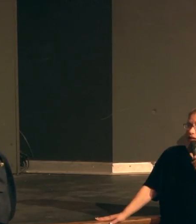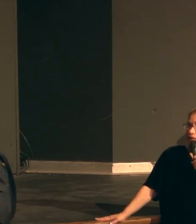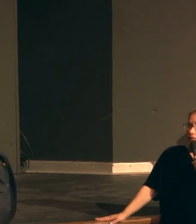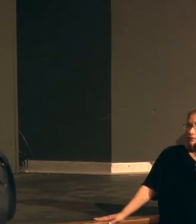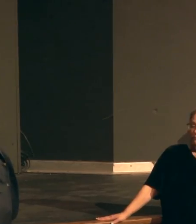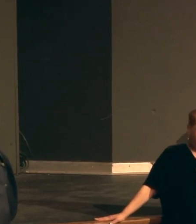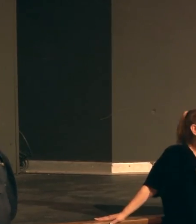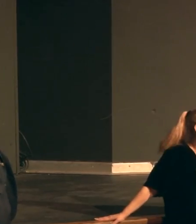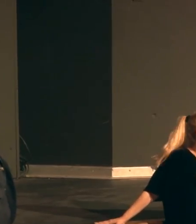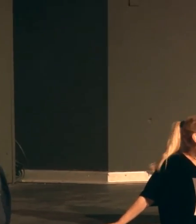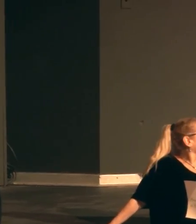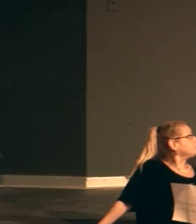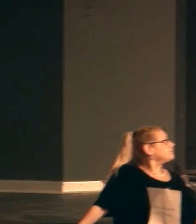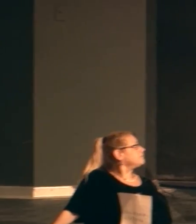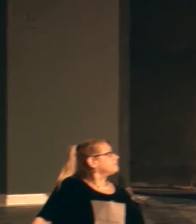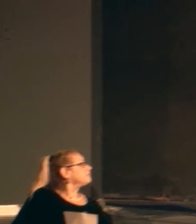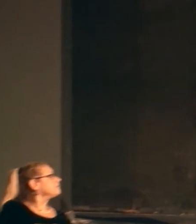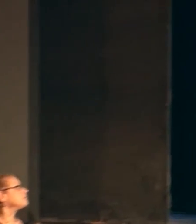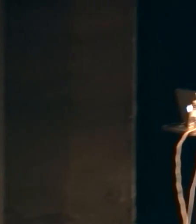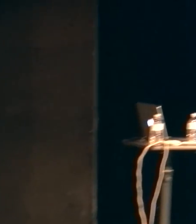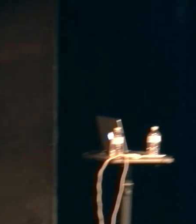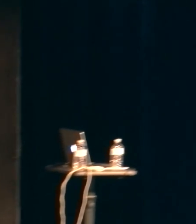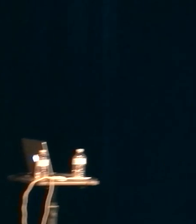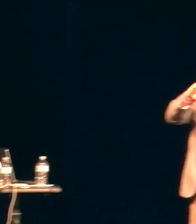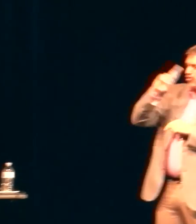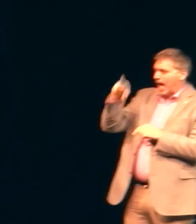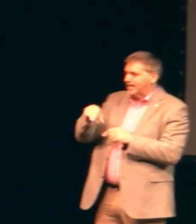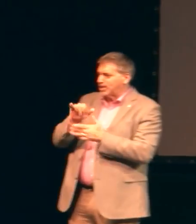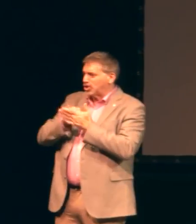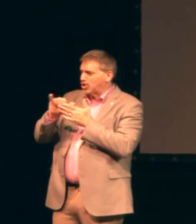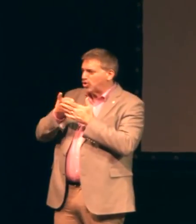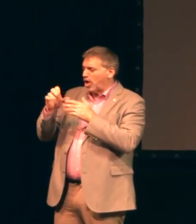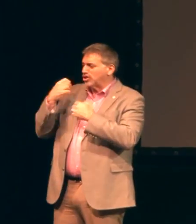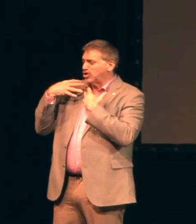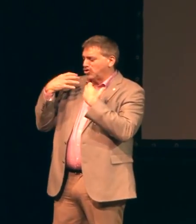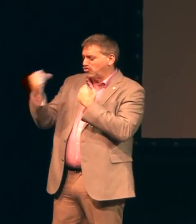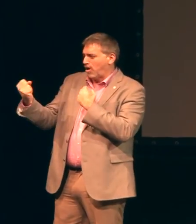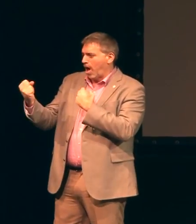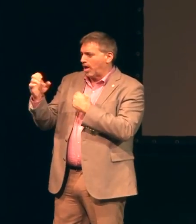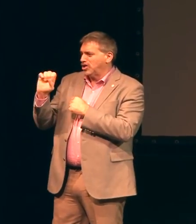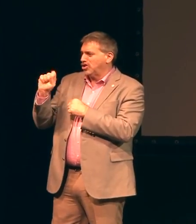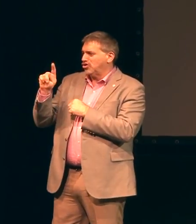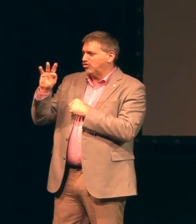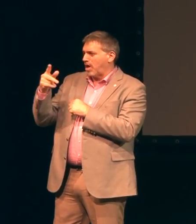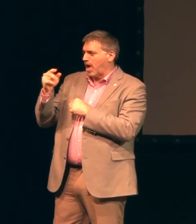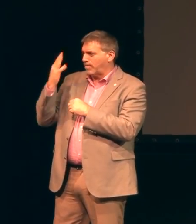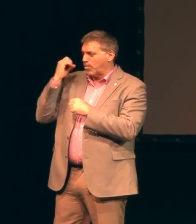We work closely with the national, oh, I forget the name, it's